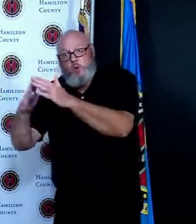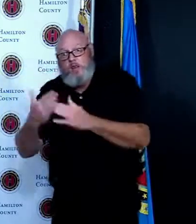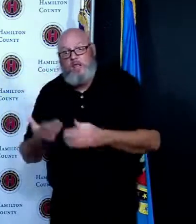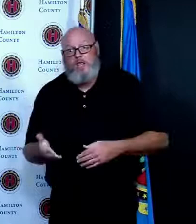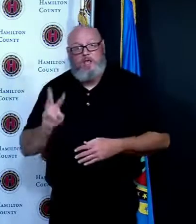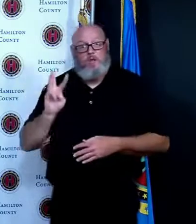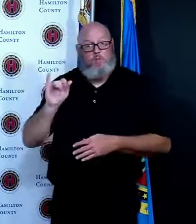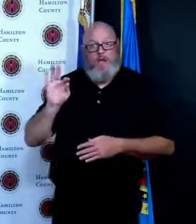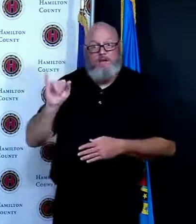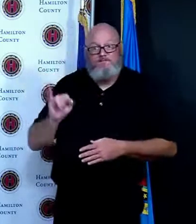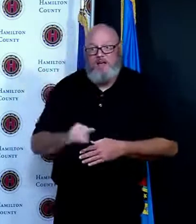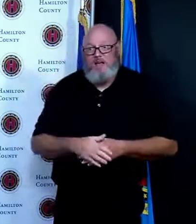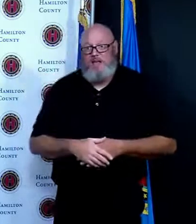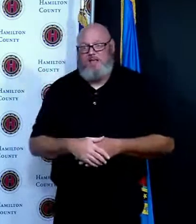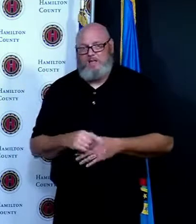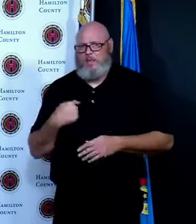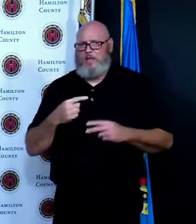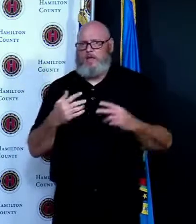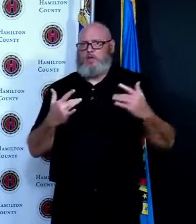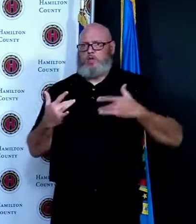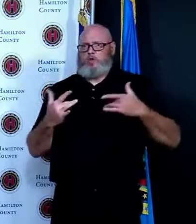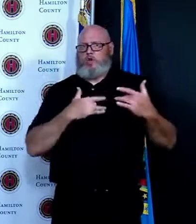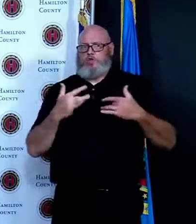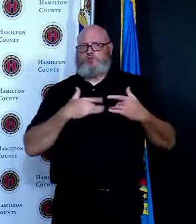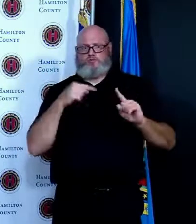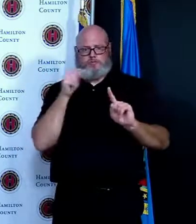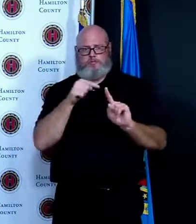we can only do so much again because of this deadline at the end of the year